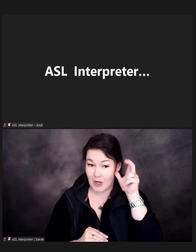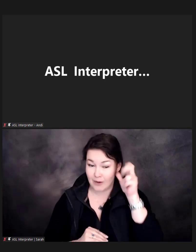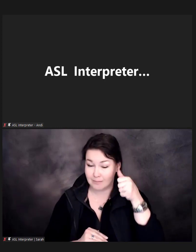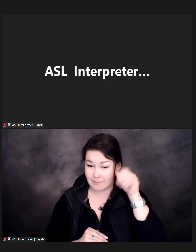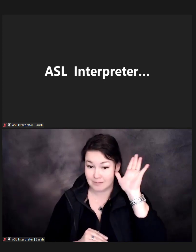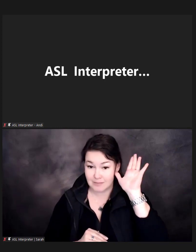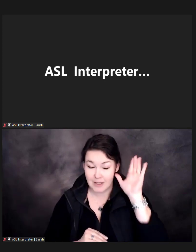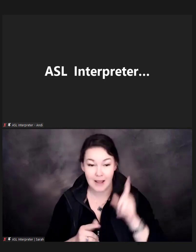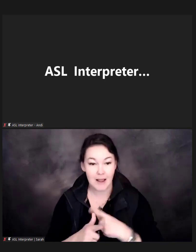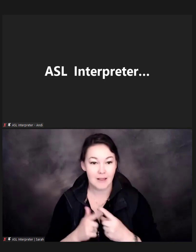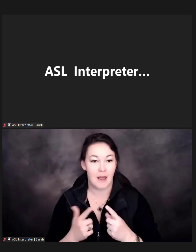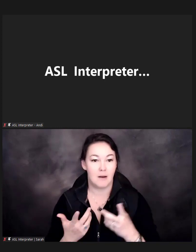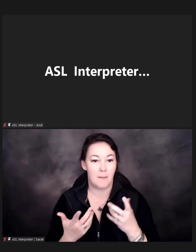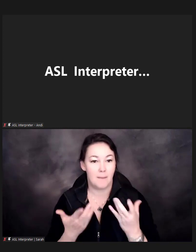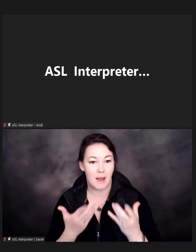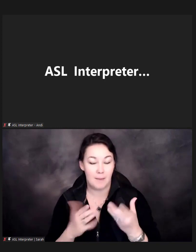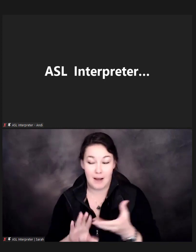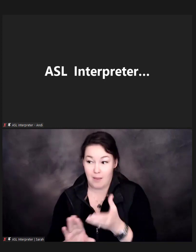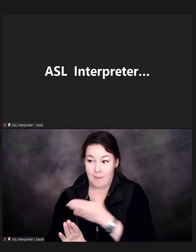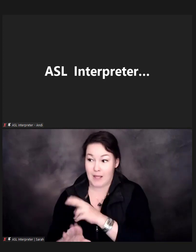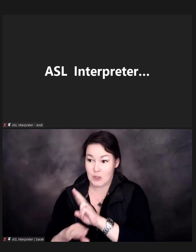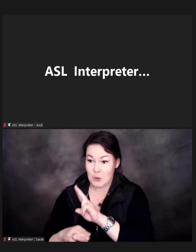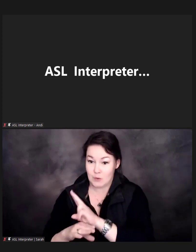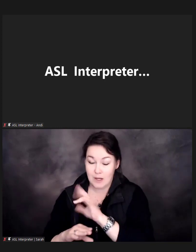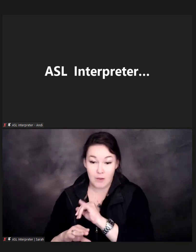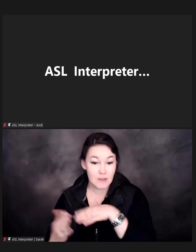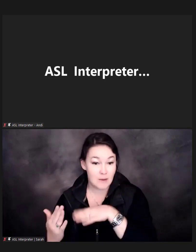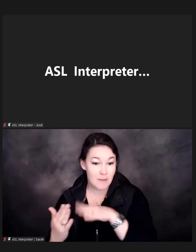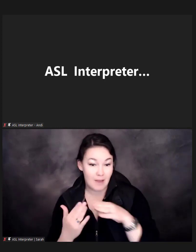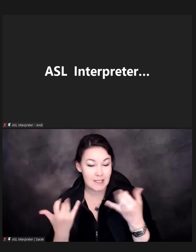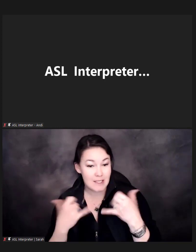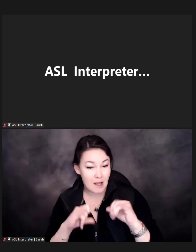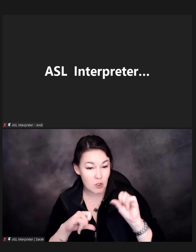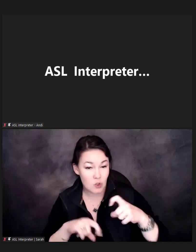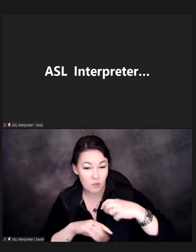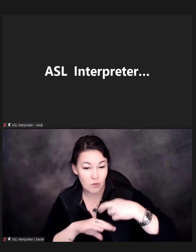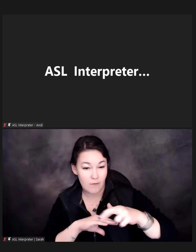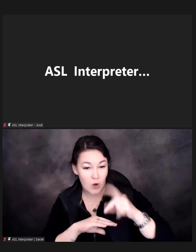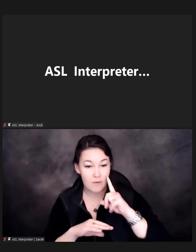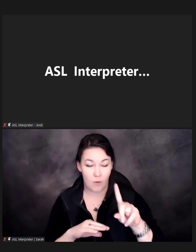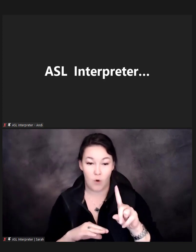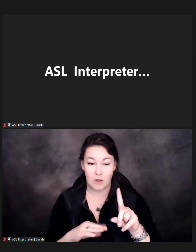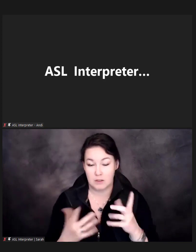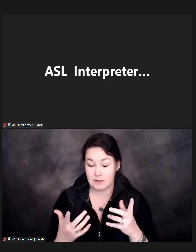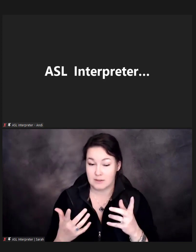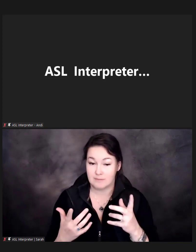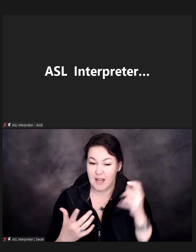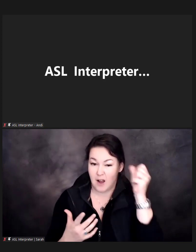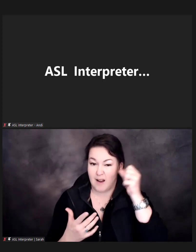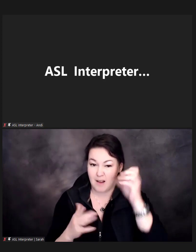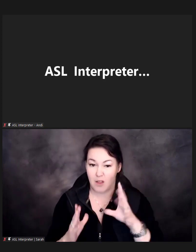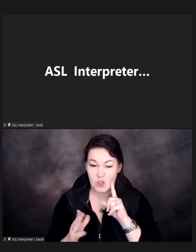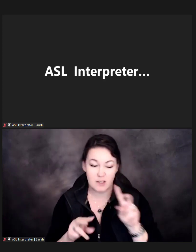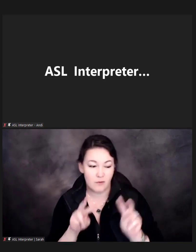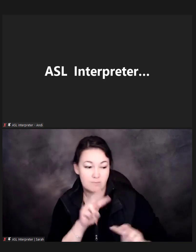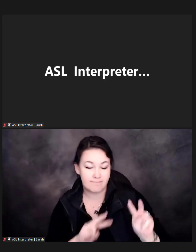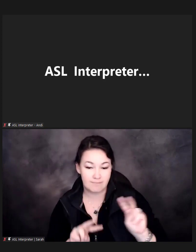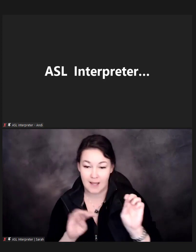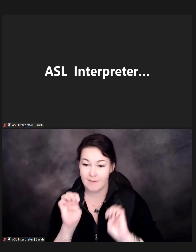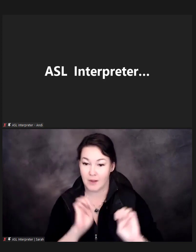a hearing screening using one of these methods, that child should still be referred for an evaluation from an audiologist.>>: So,